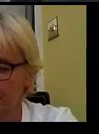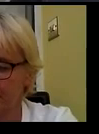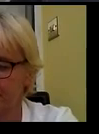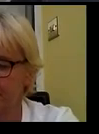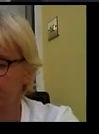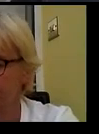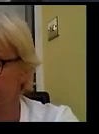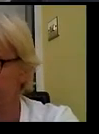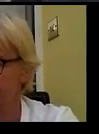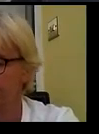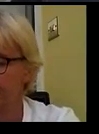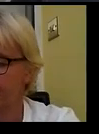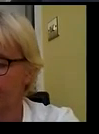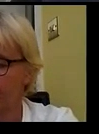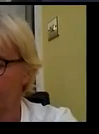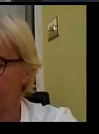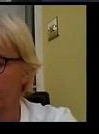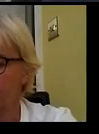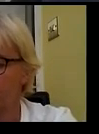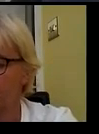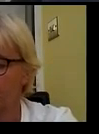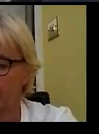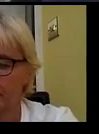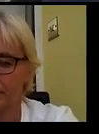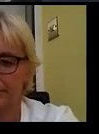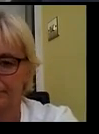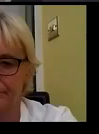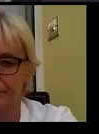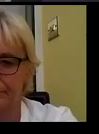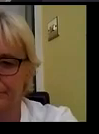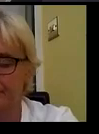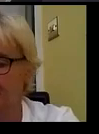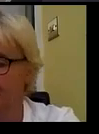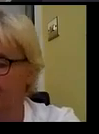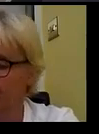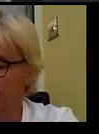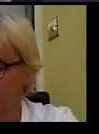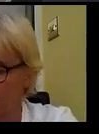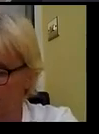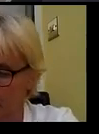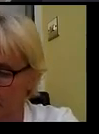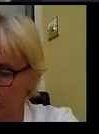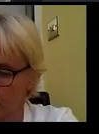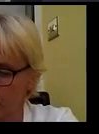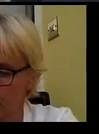assurance nobody should be losing their job unless a very high test is met and